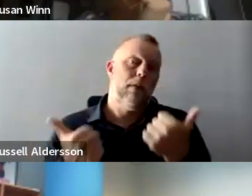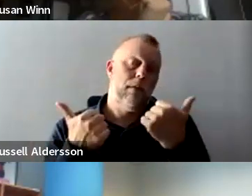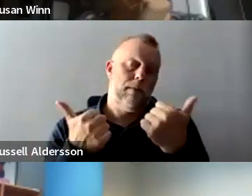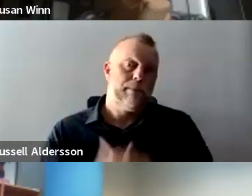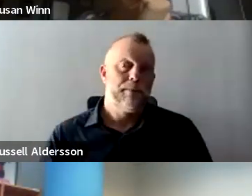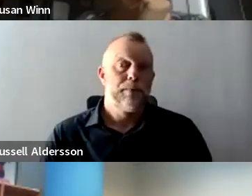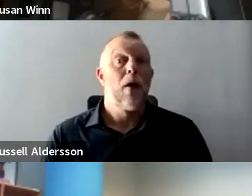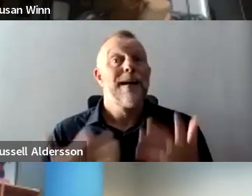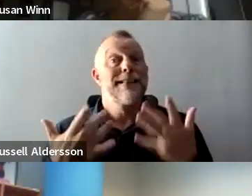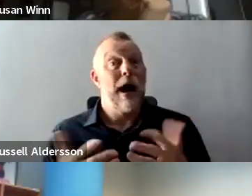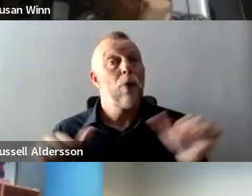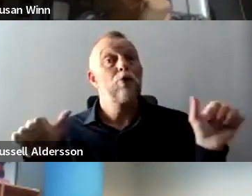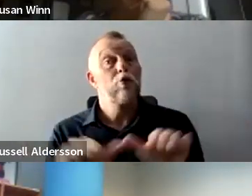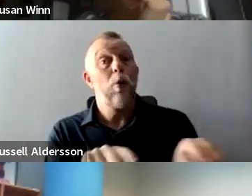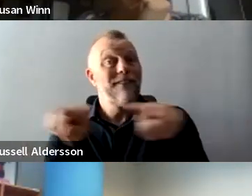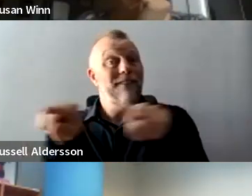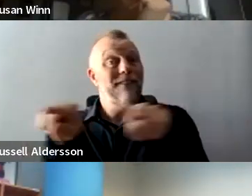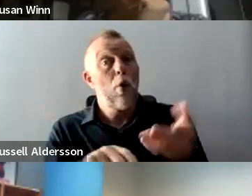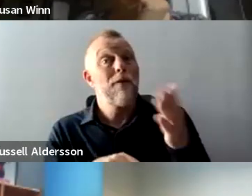We now follows a short video from